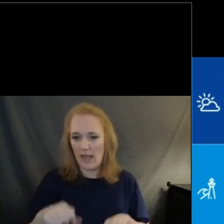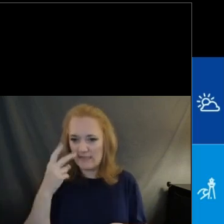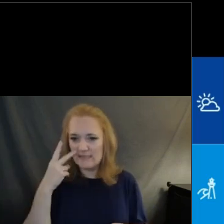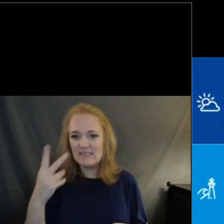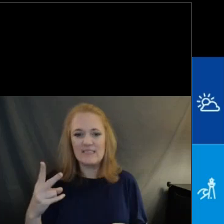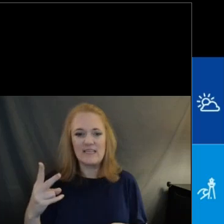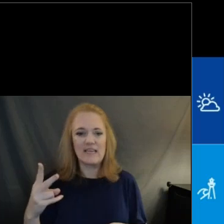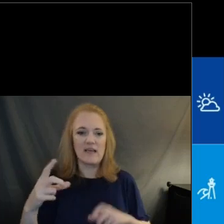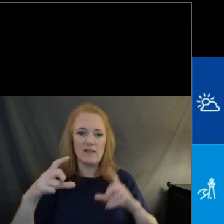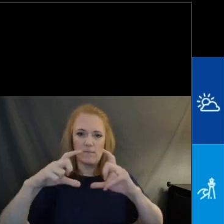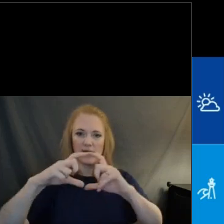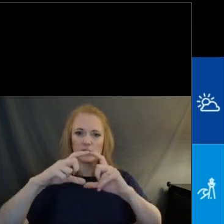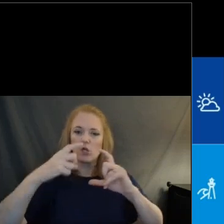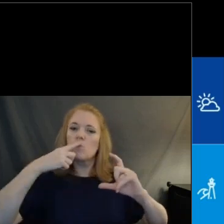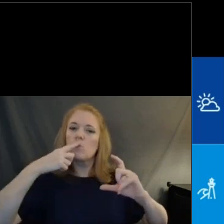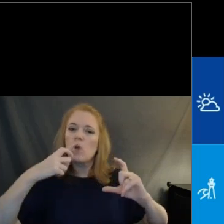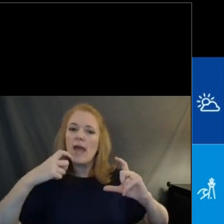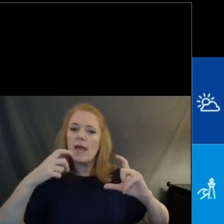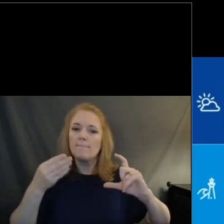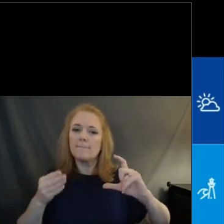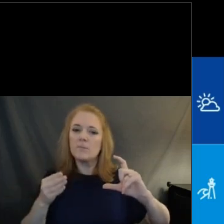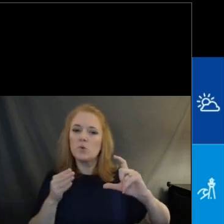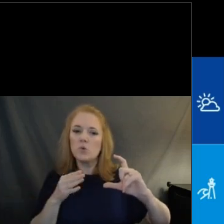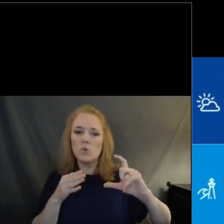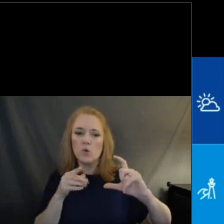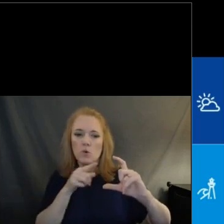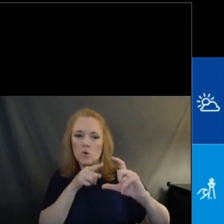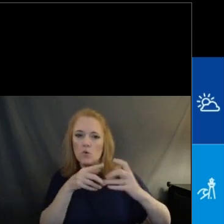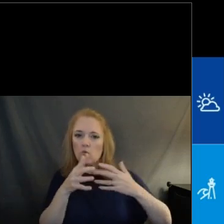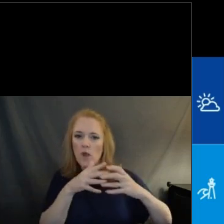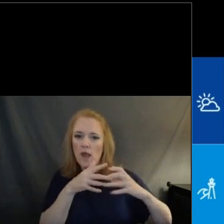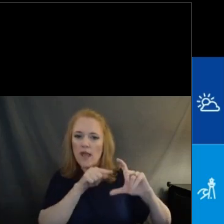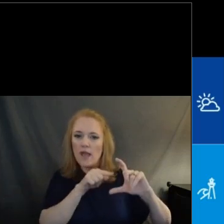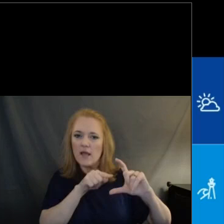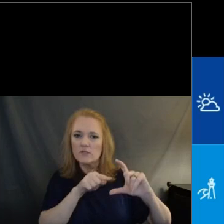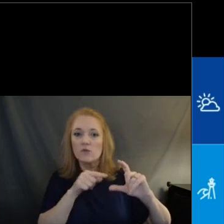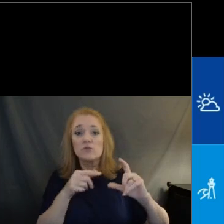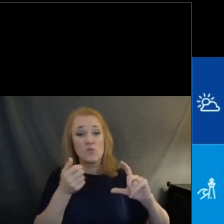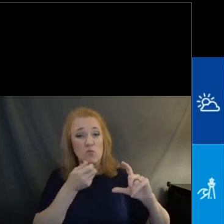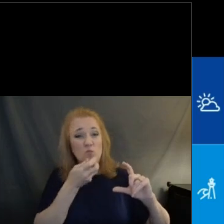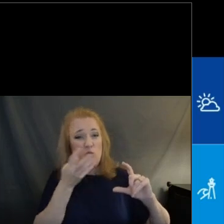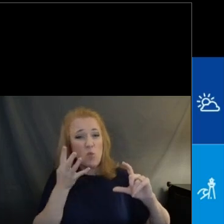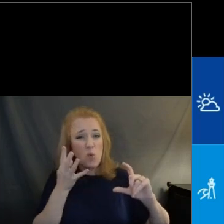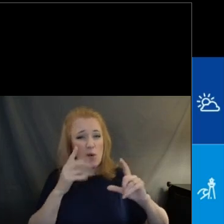blue, and gray, even though warmer temperatures are favored, sometimes it's just as important to